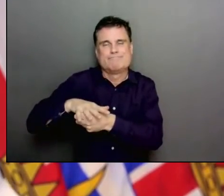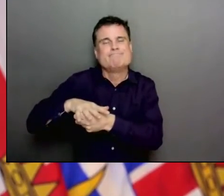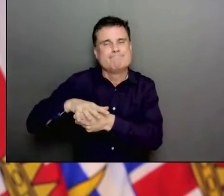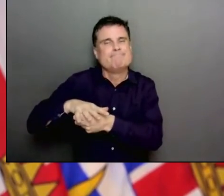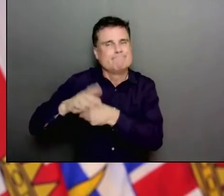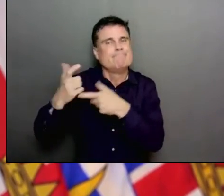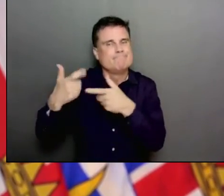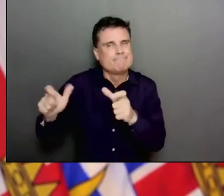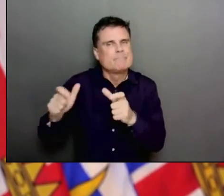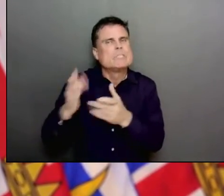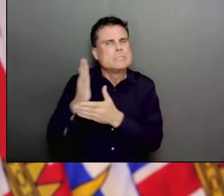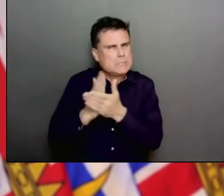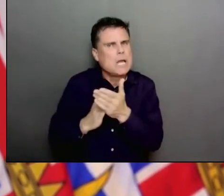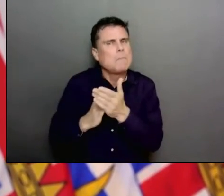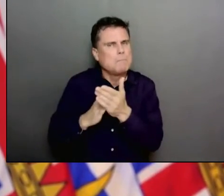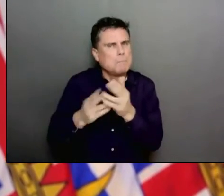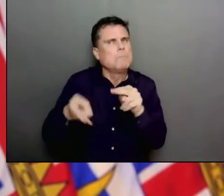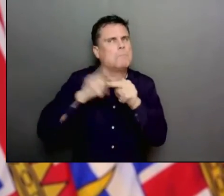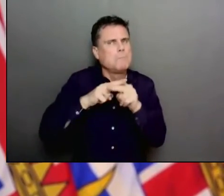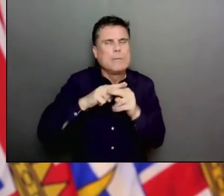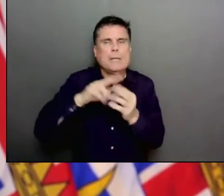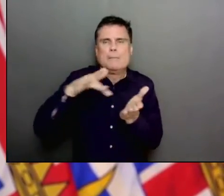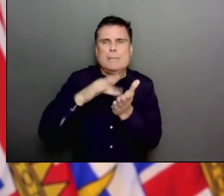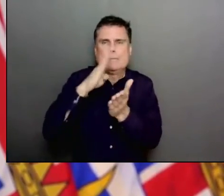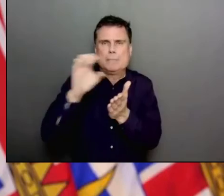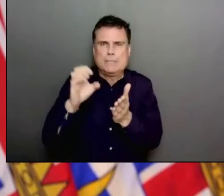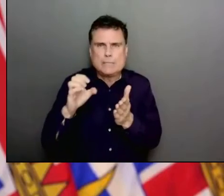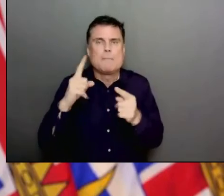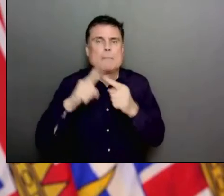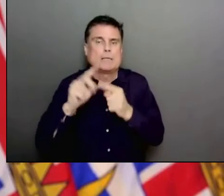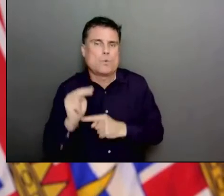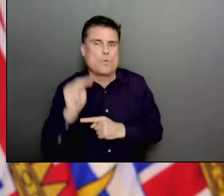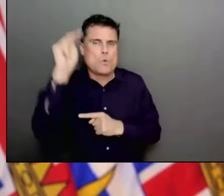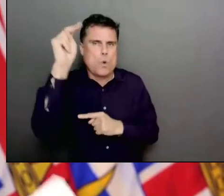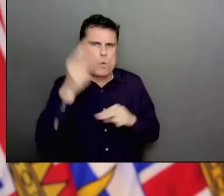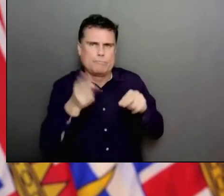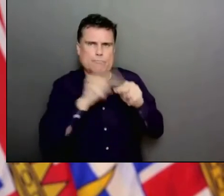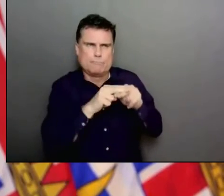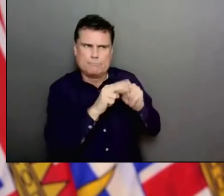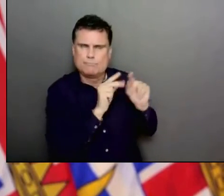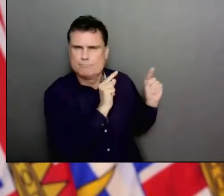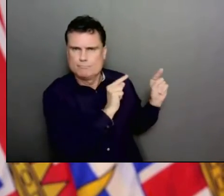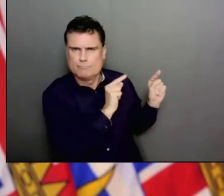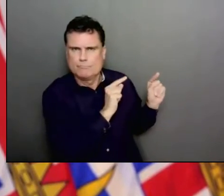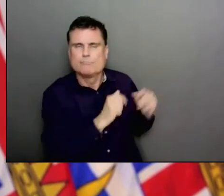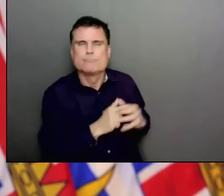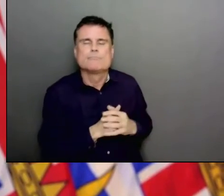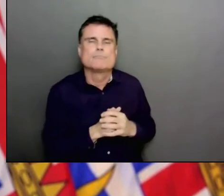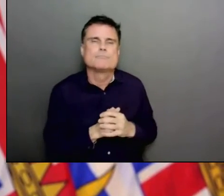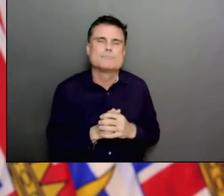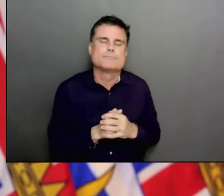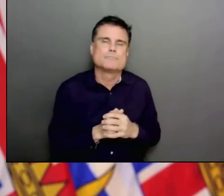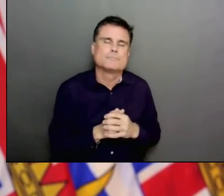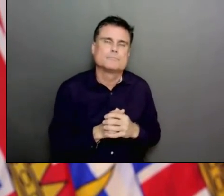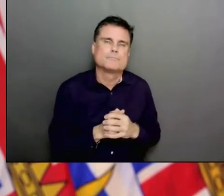and in the North. As the number of cases of COVID-19 have increased over the past